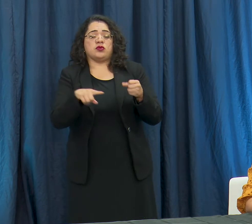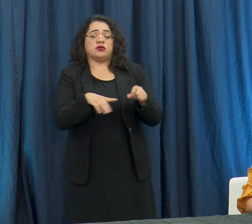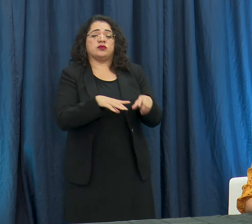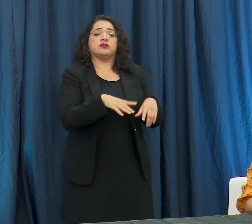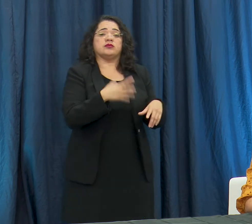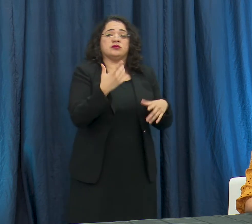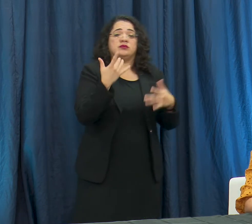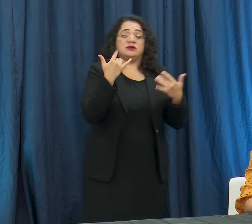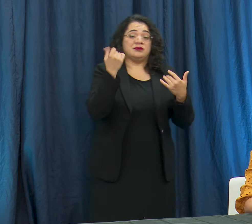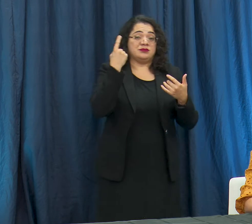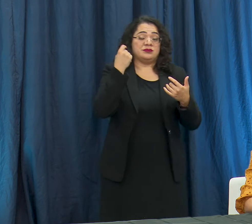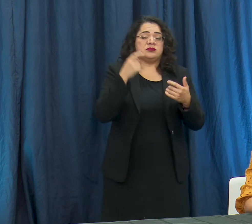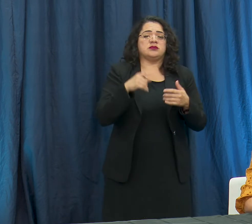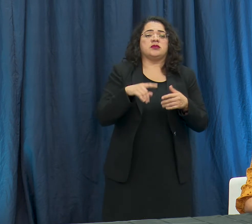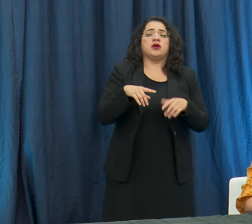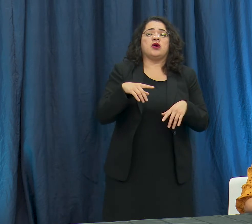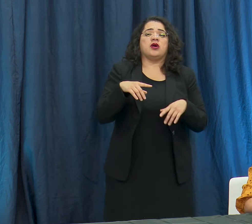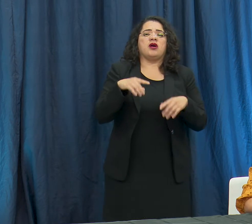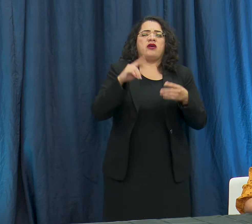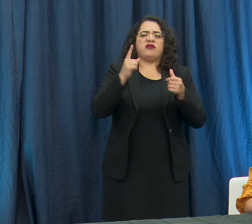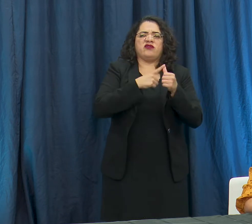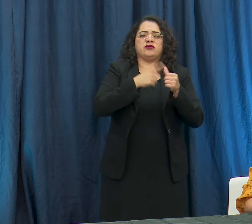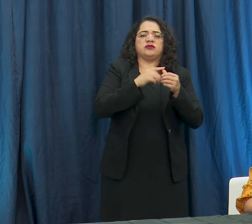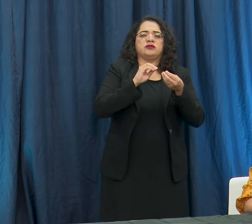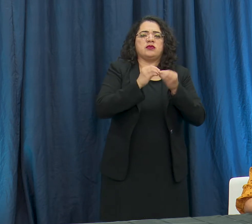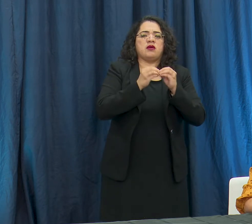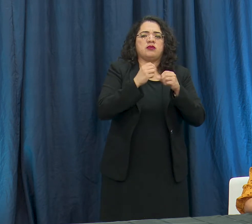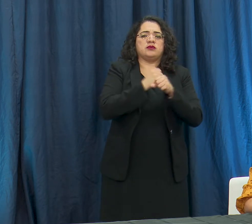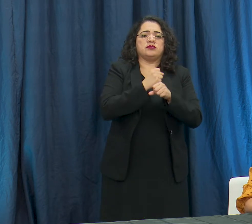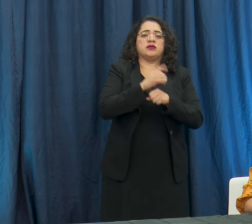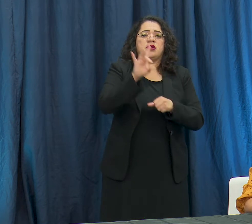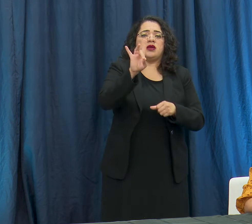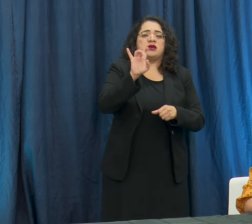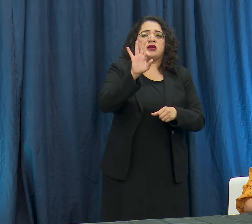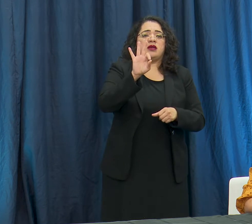nuestros números de casos hoy tenemos hoc entos noventa y ocho residentes que